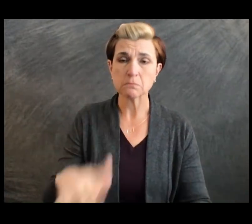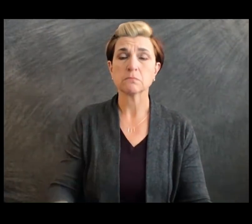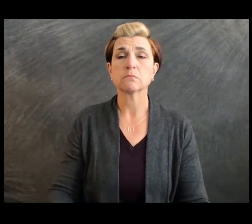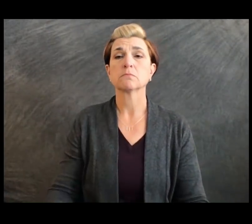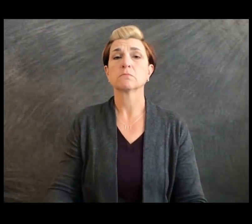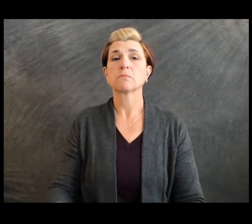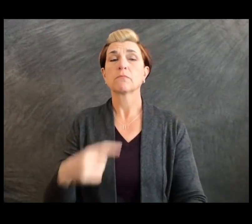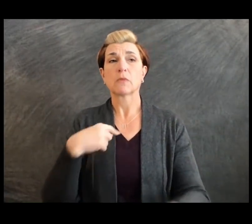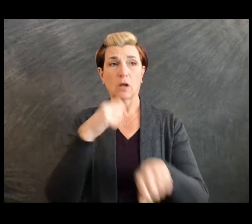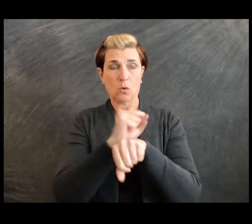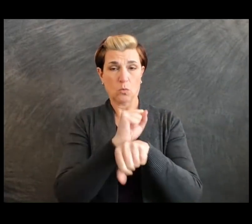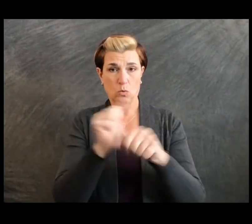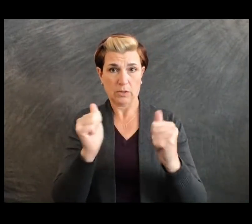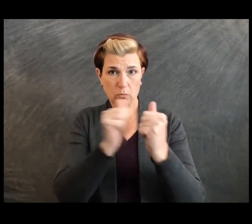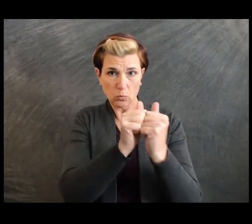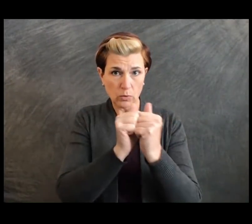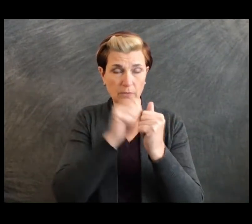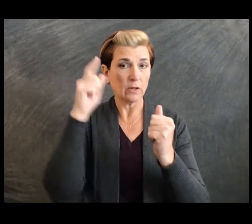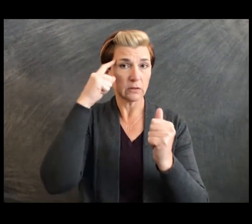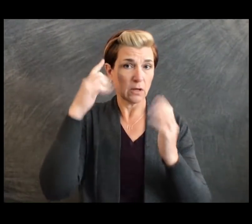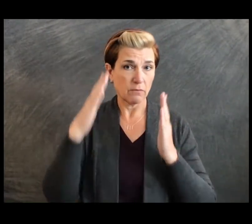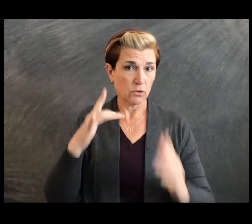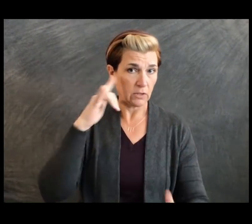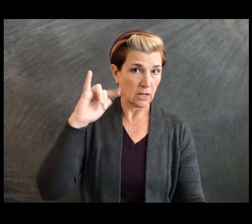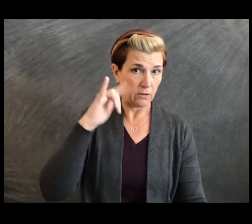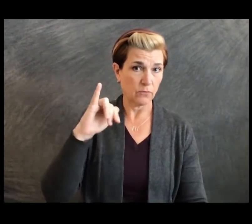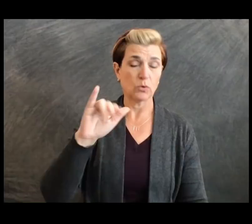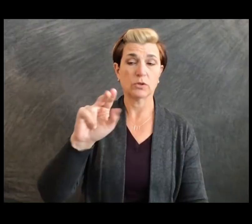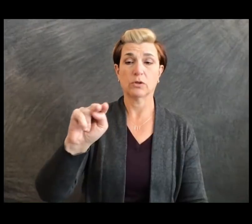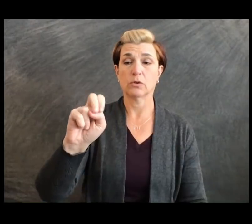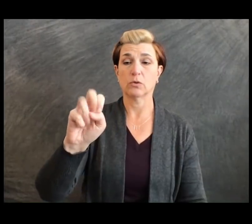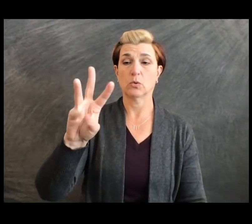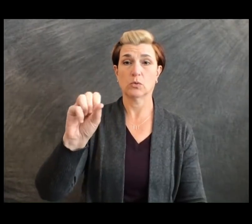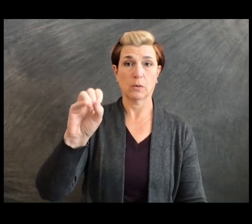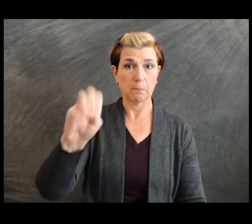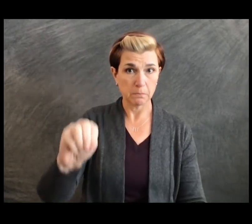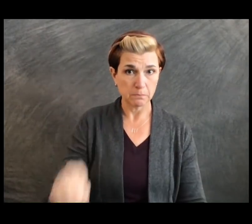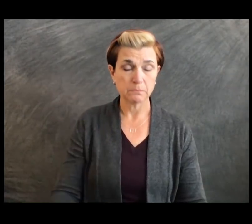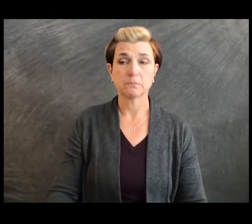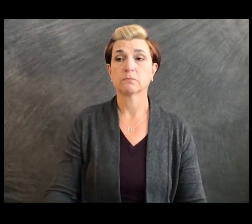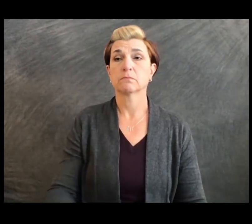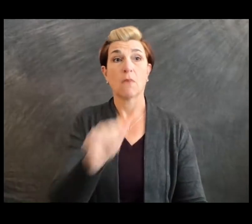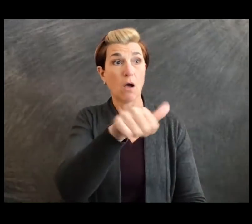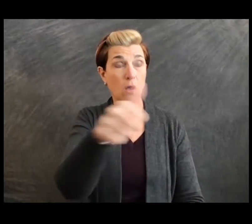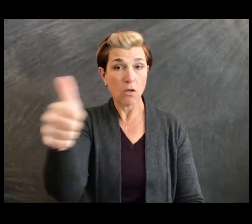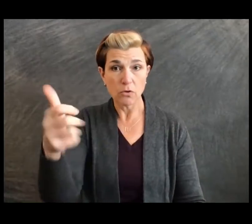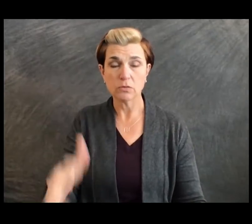governor of California and others we may be doing the same thing depending on